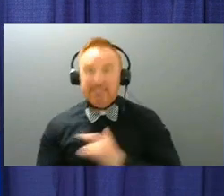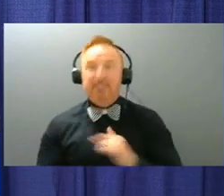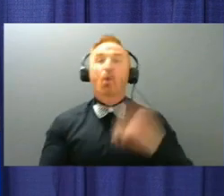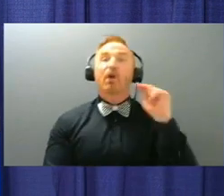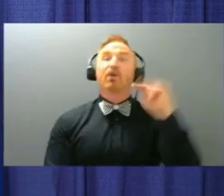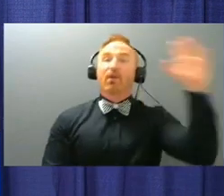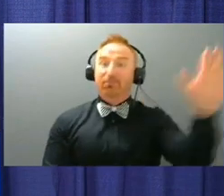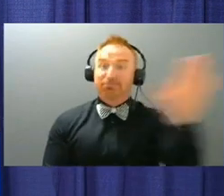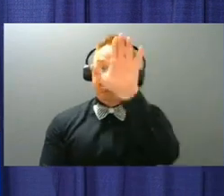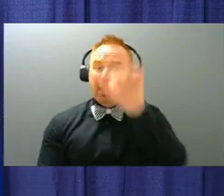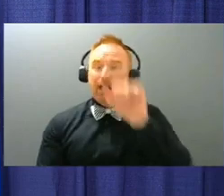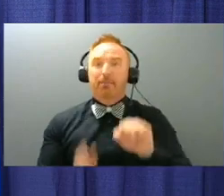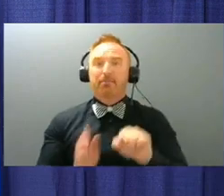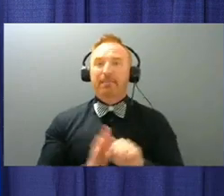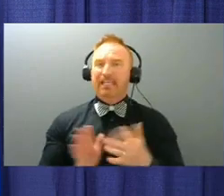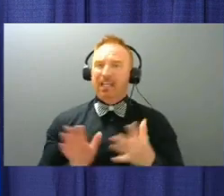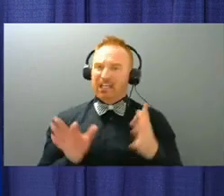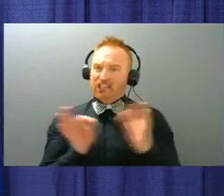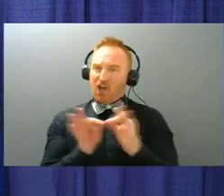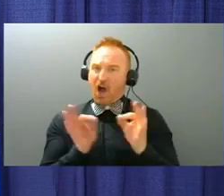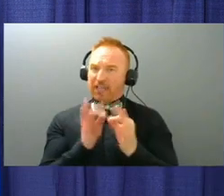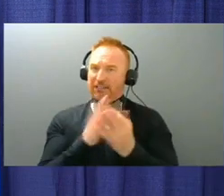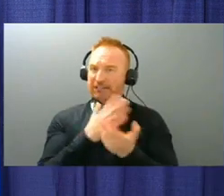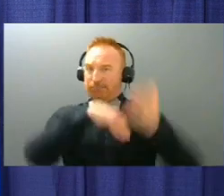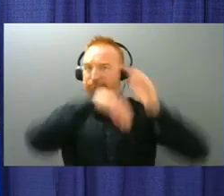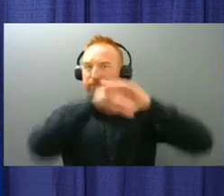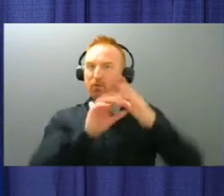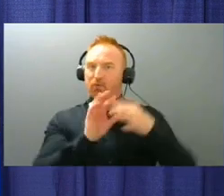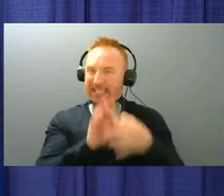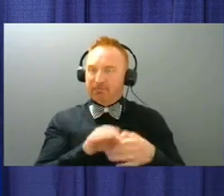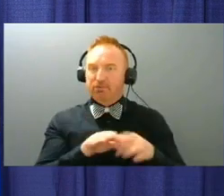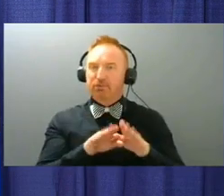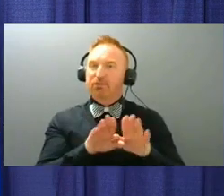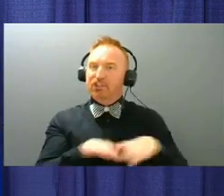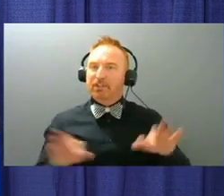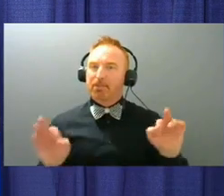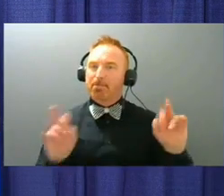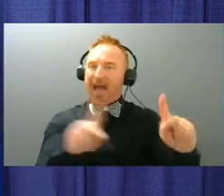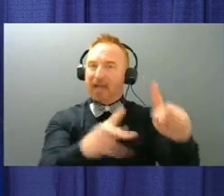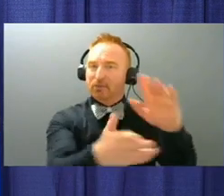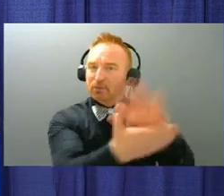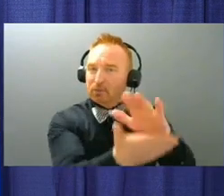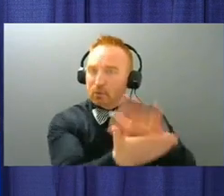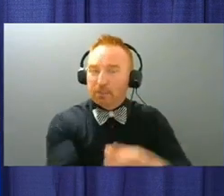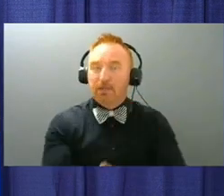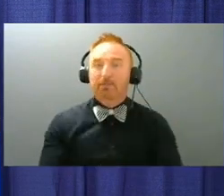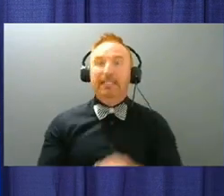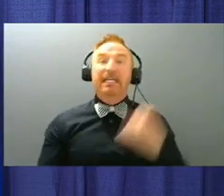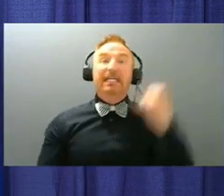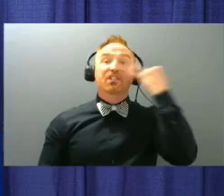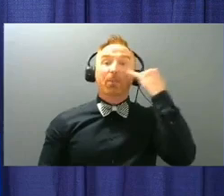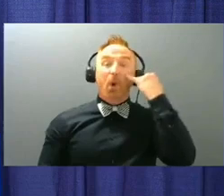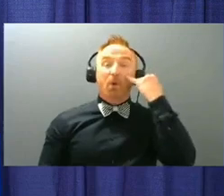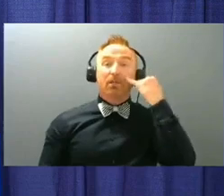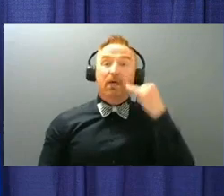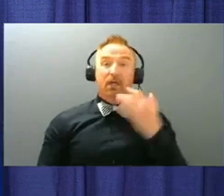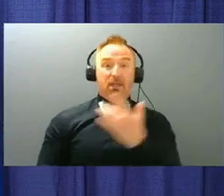COVID and getting our students back to class. But the needs and Québec or Prince Edward Island are going